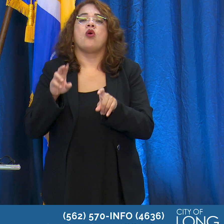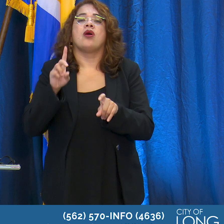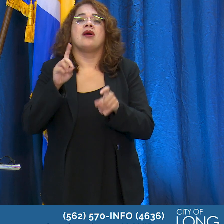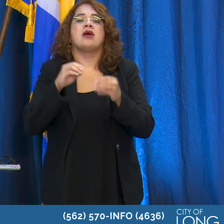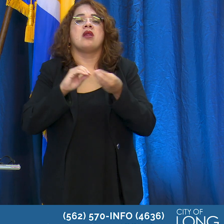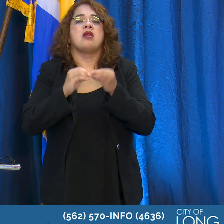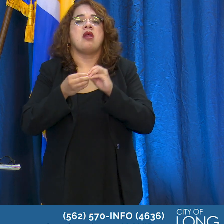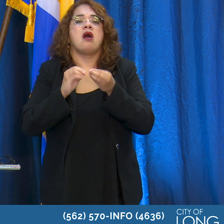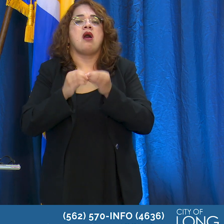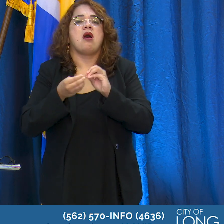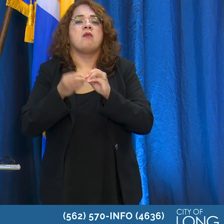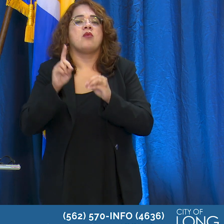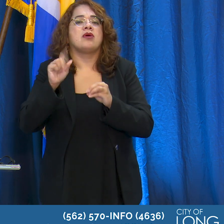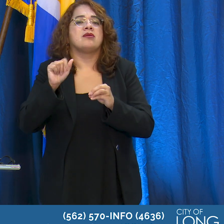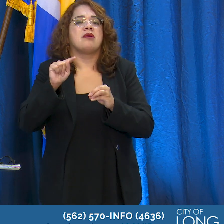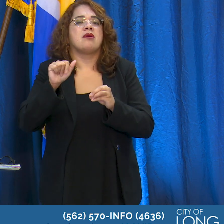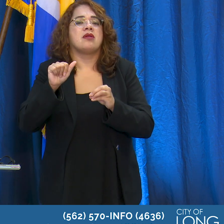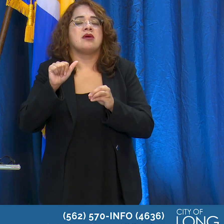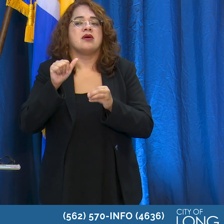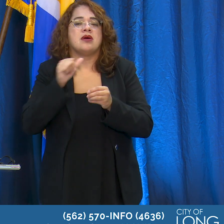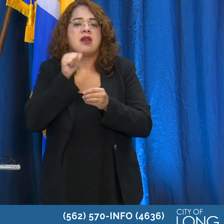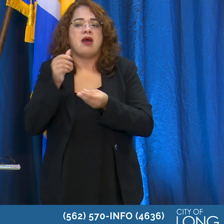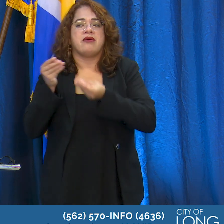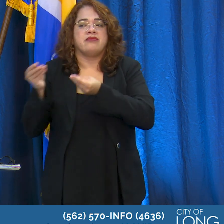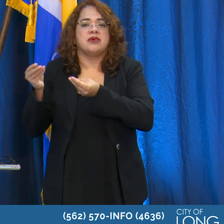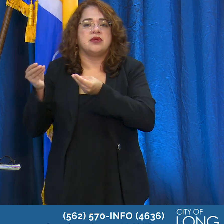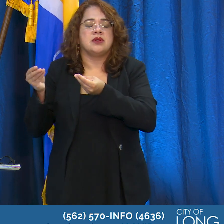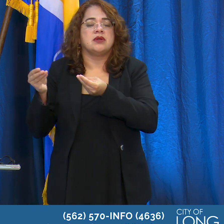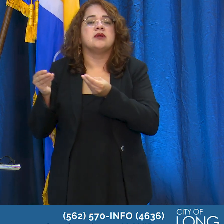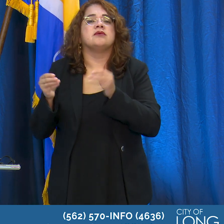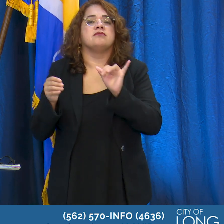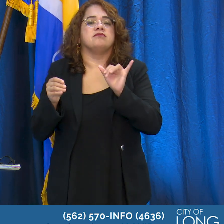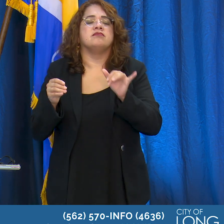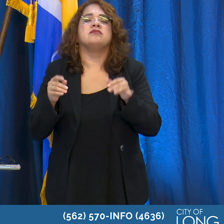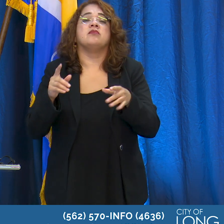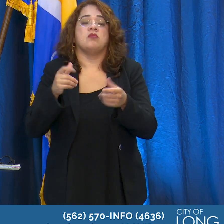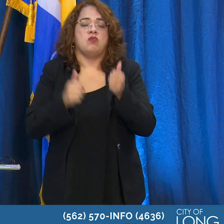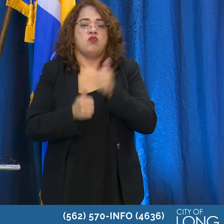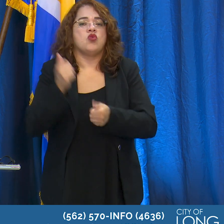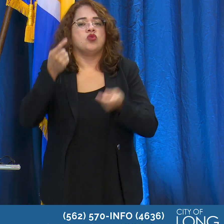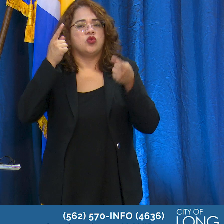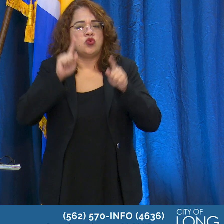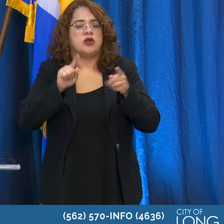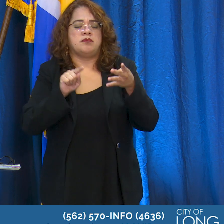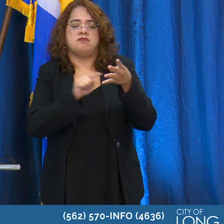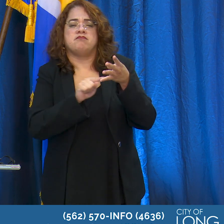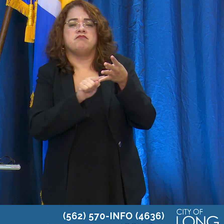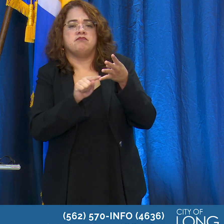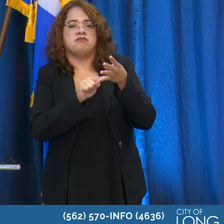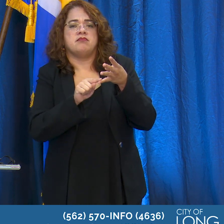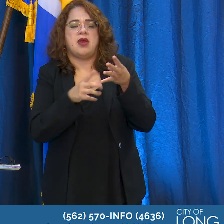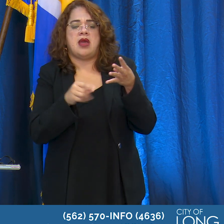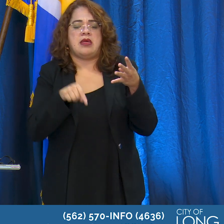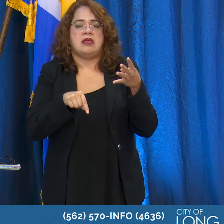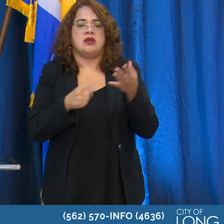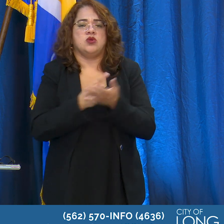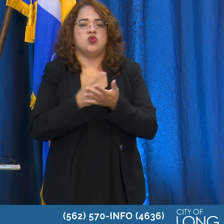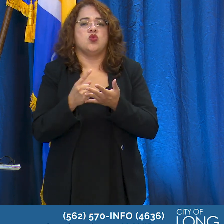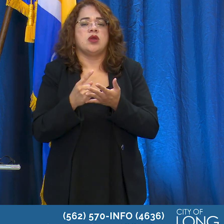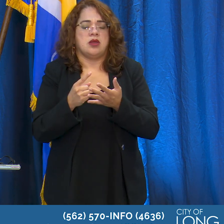But, so there, people are thinking that it was at least through the last week of July into this week. In terms of the positivity rate,